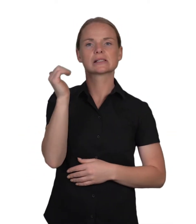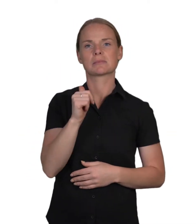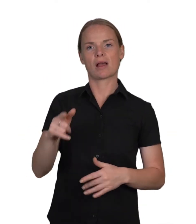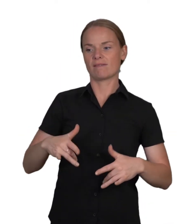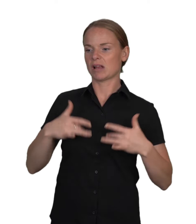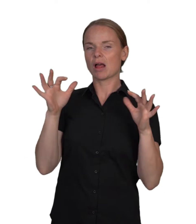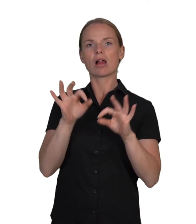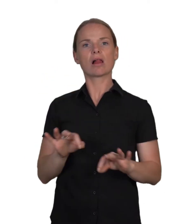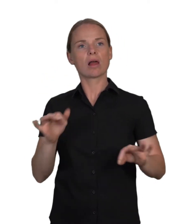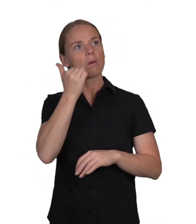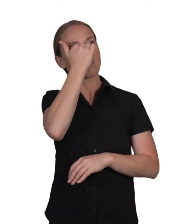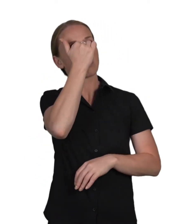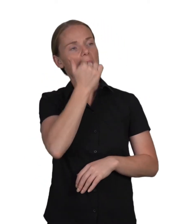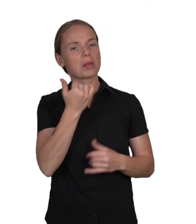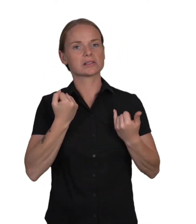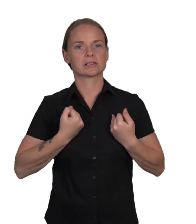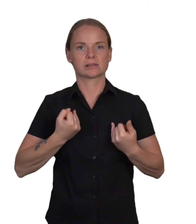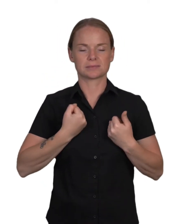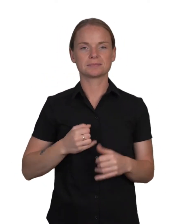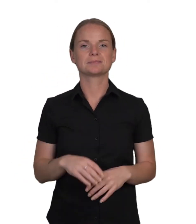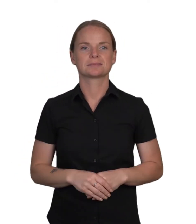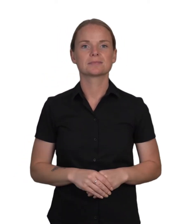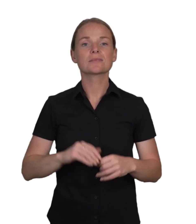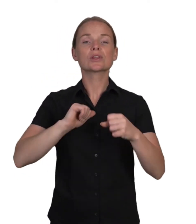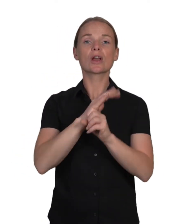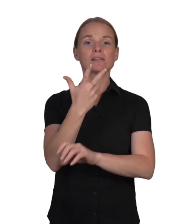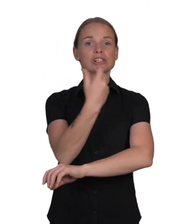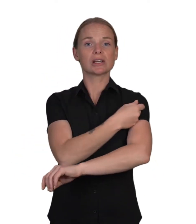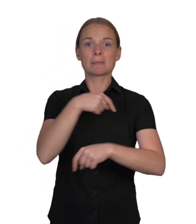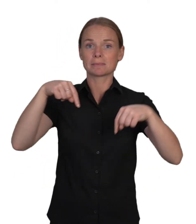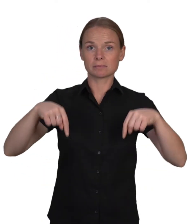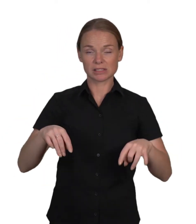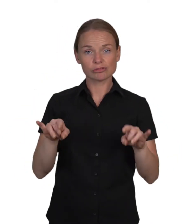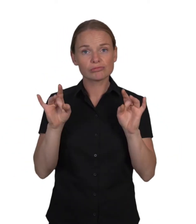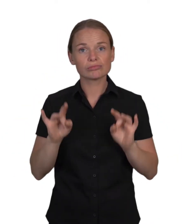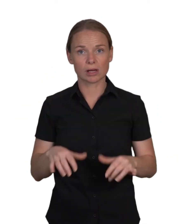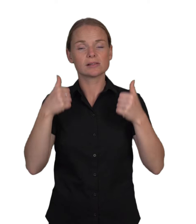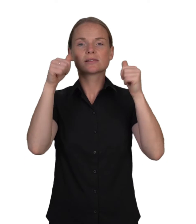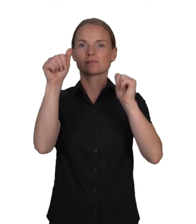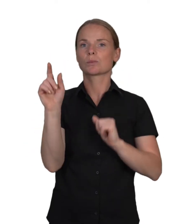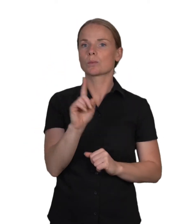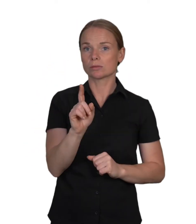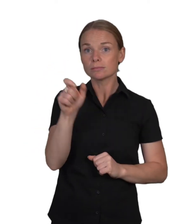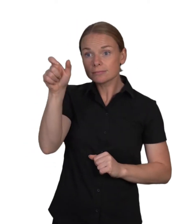Even if they have no symptoms or only mild symptoms, they could still pass it on to others. However, the COVID-19 vaccines currently used in Australia are effective in reducing the